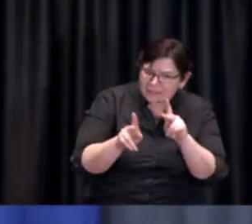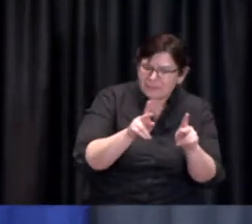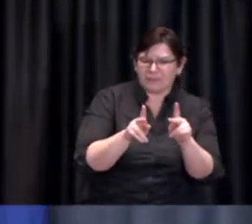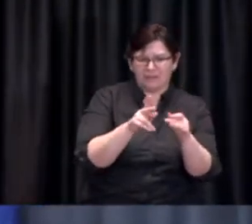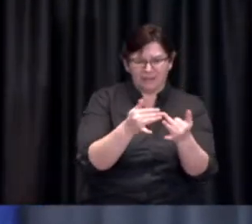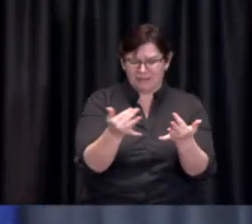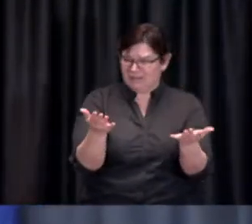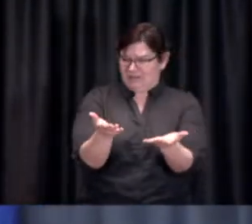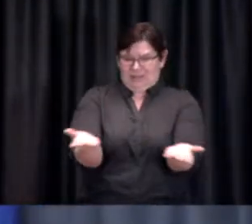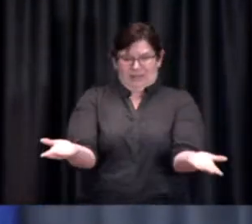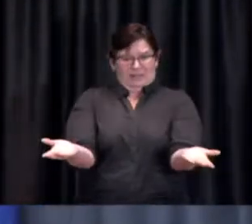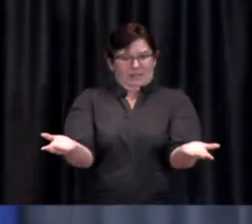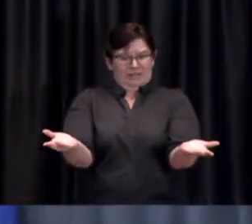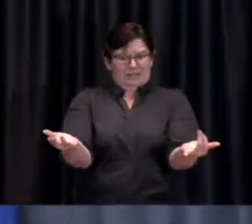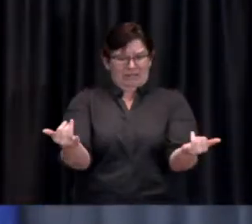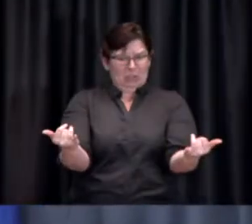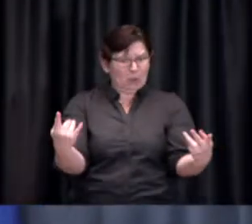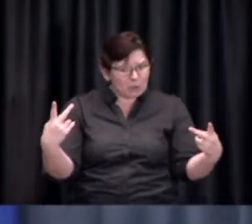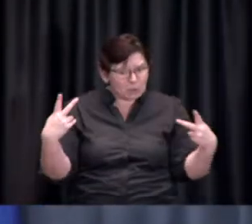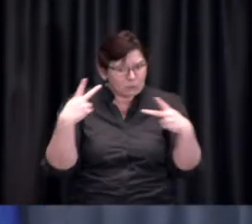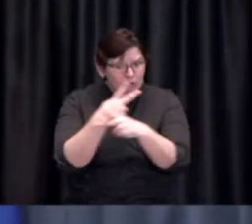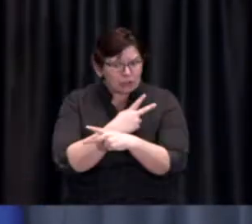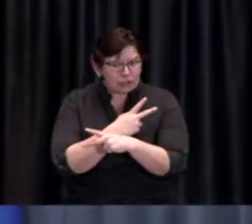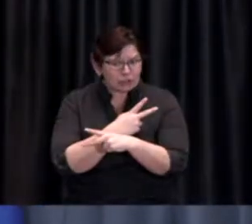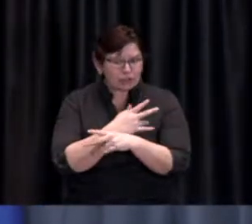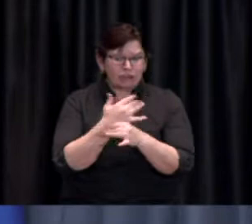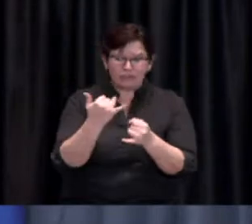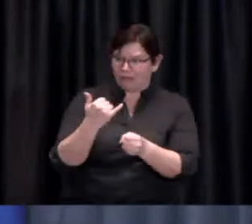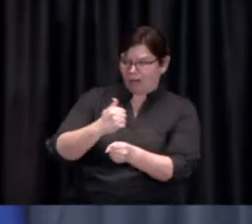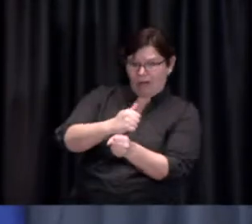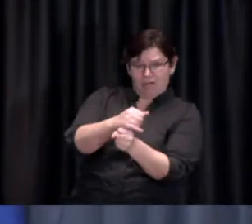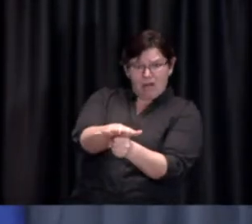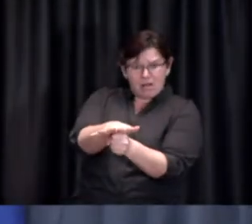its effects can be way worse because of cyberbullying that goes on and I just hope that